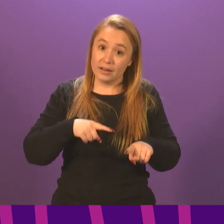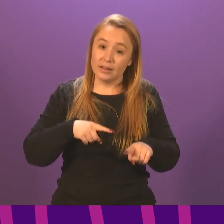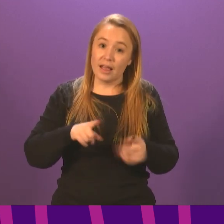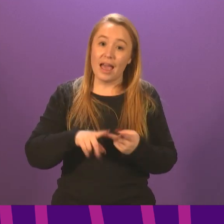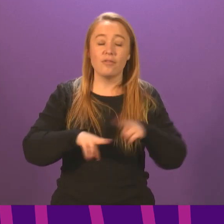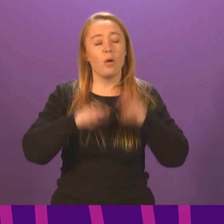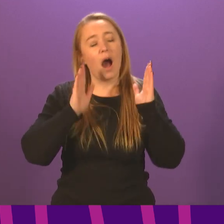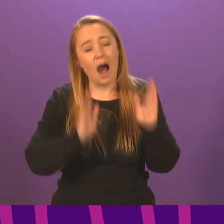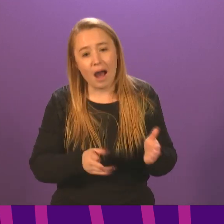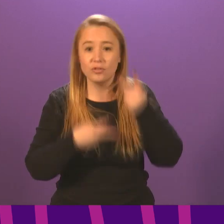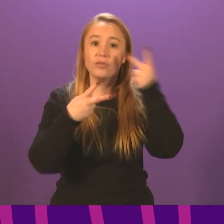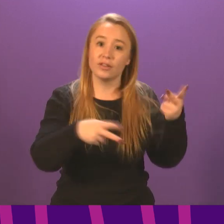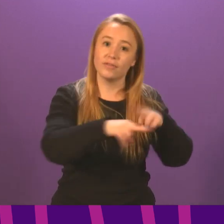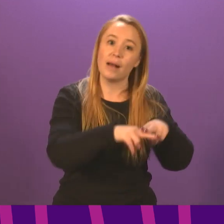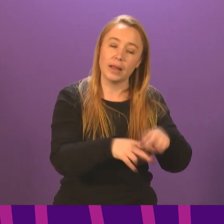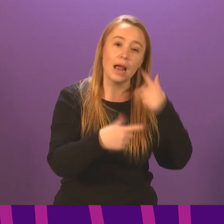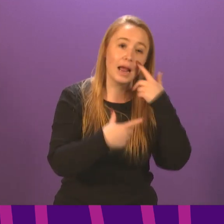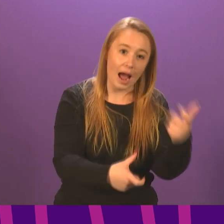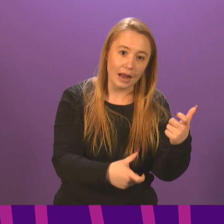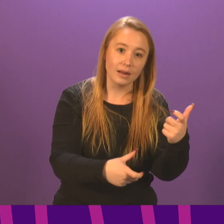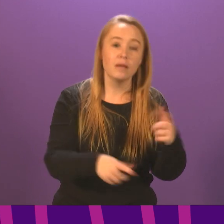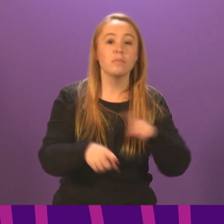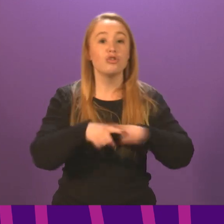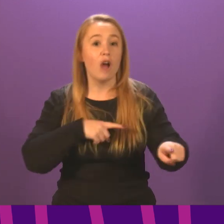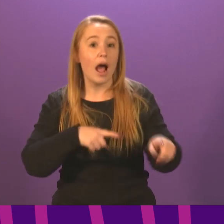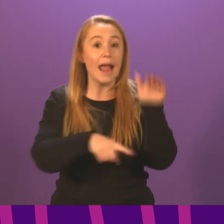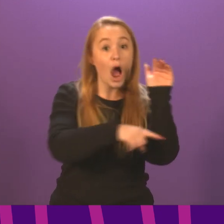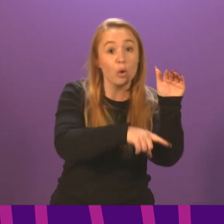without seeing loved ones. If they have to see them, they should try to do so outdoors.